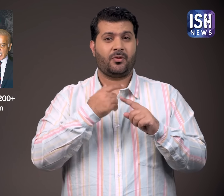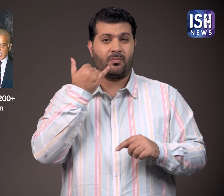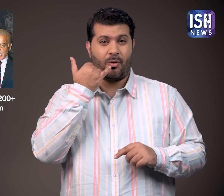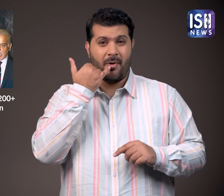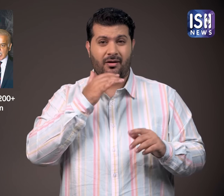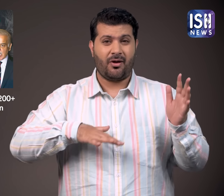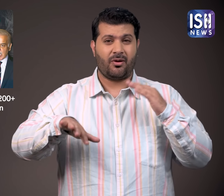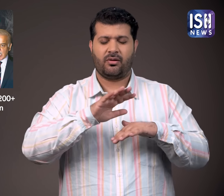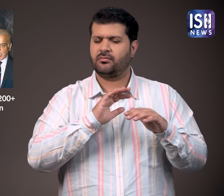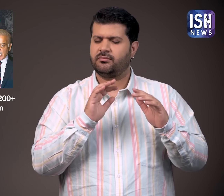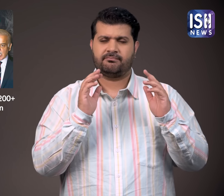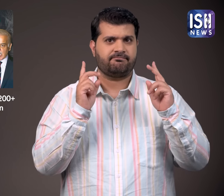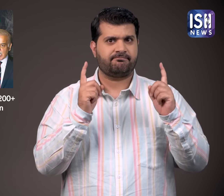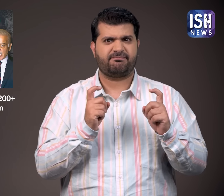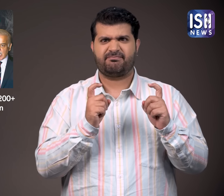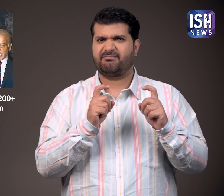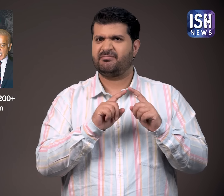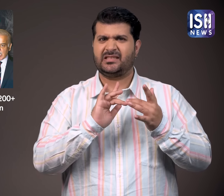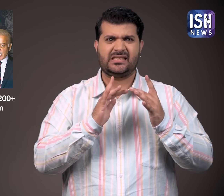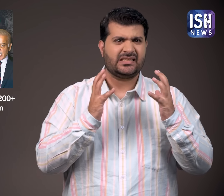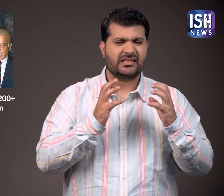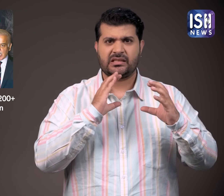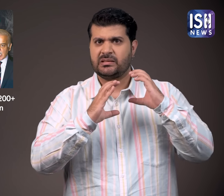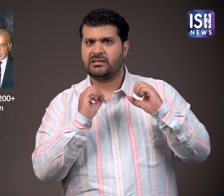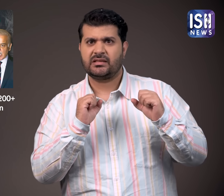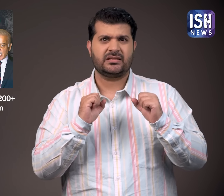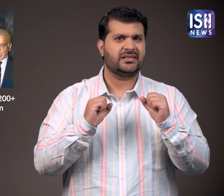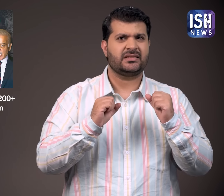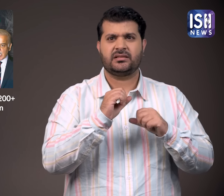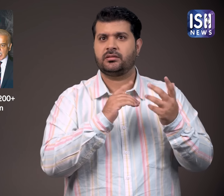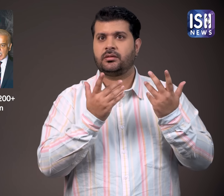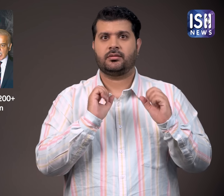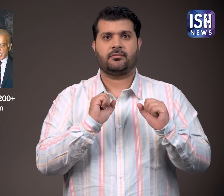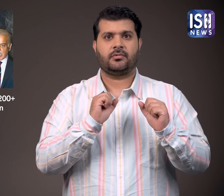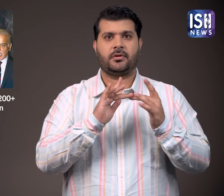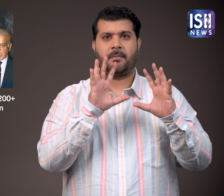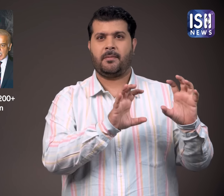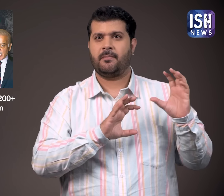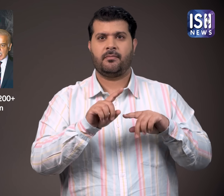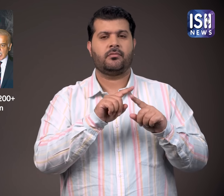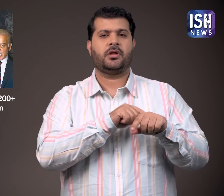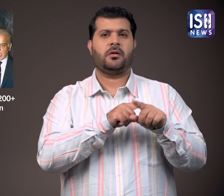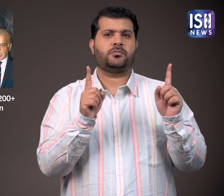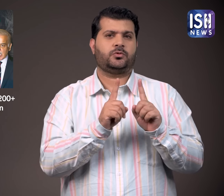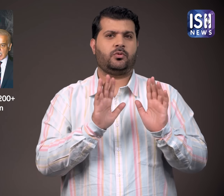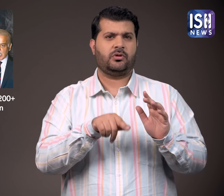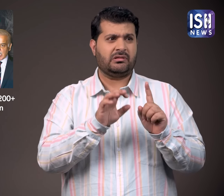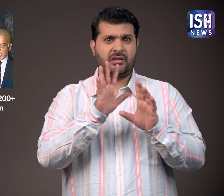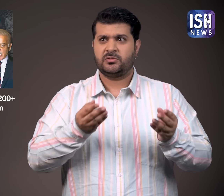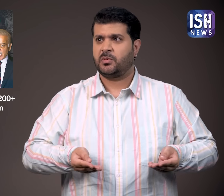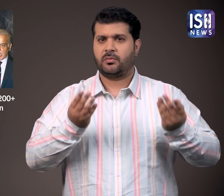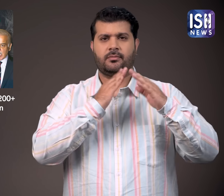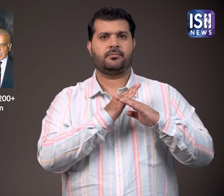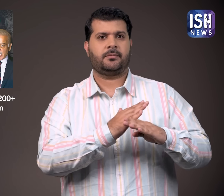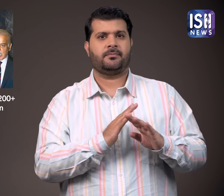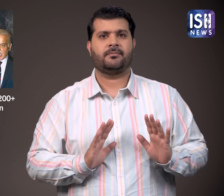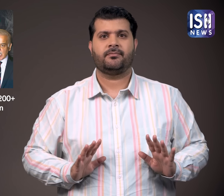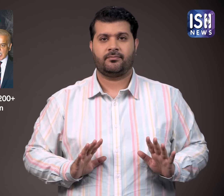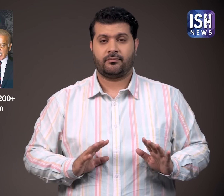Mobile phone services were jammed and were stopped to limit communication amidst the serious situation.